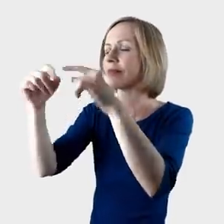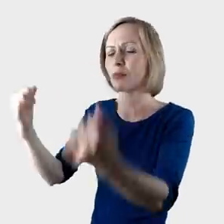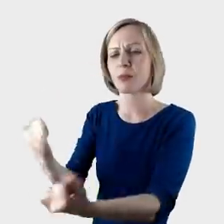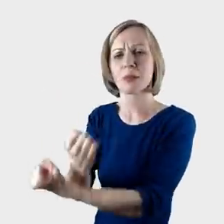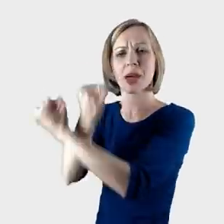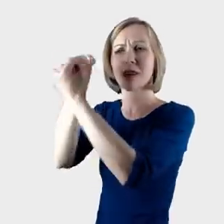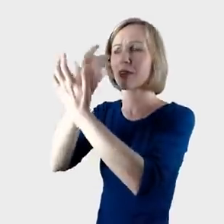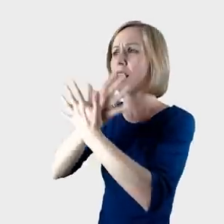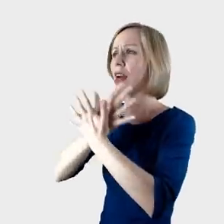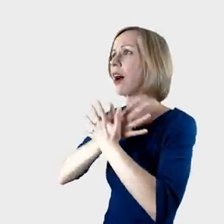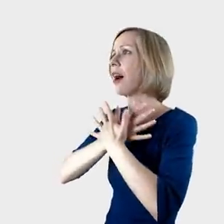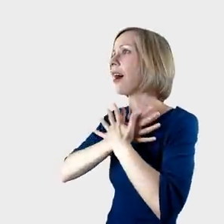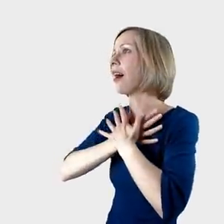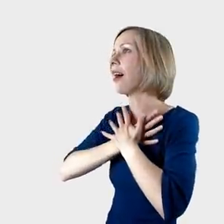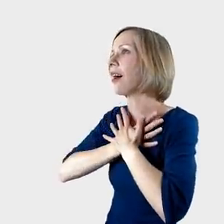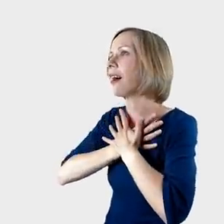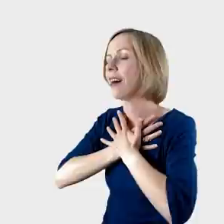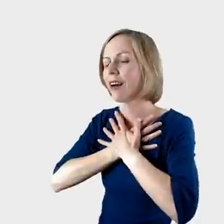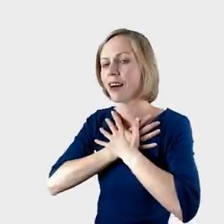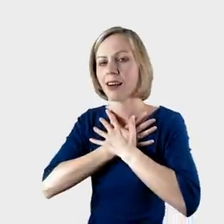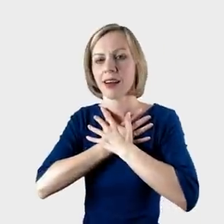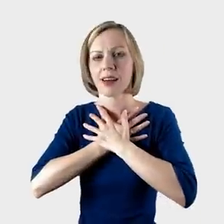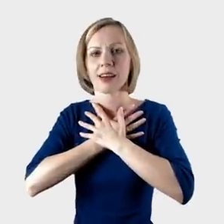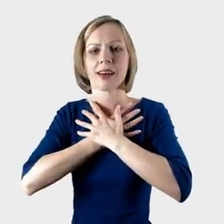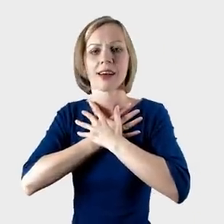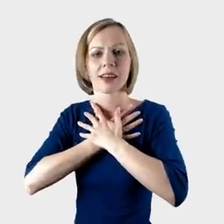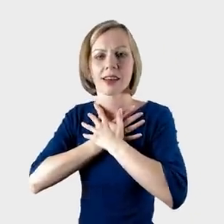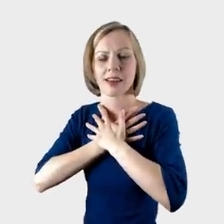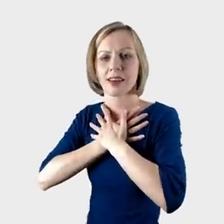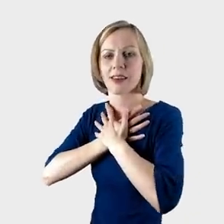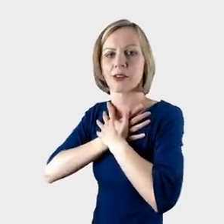In the power of your love